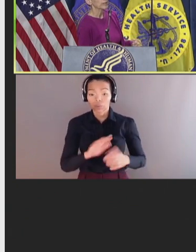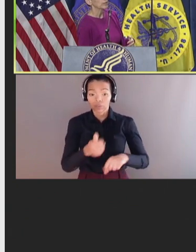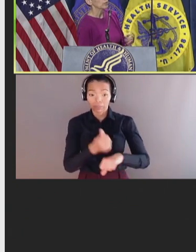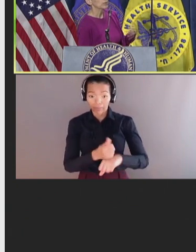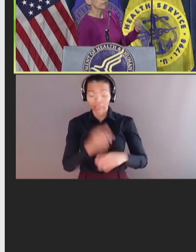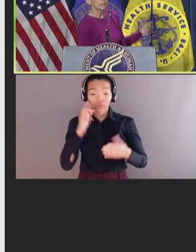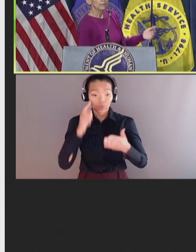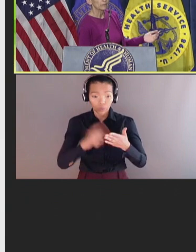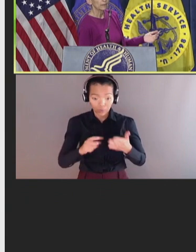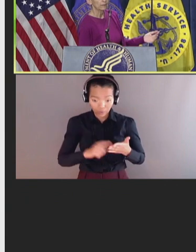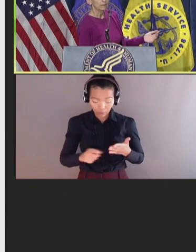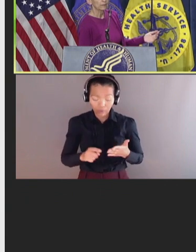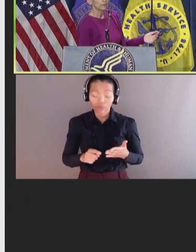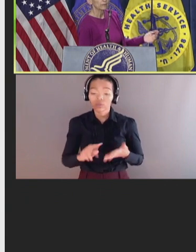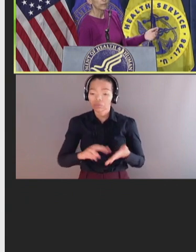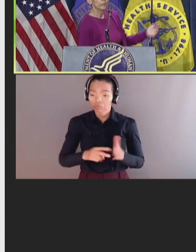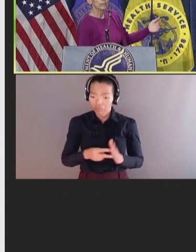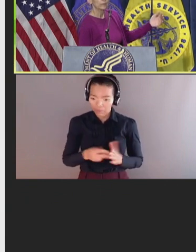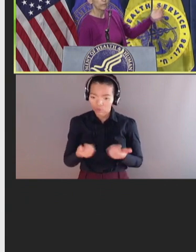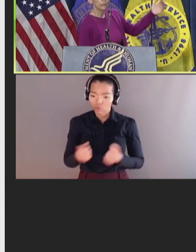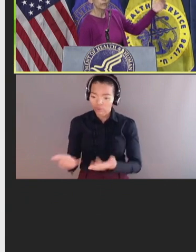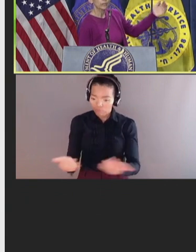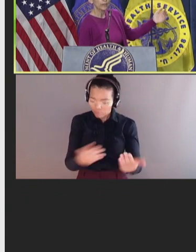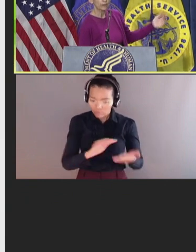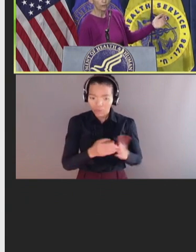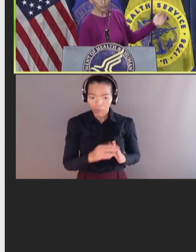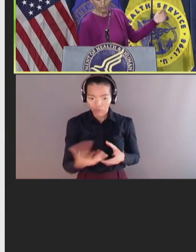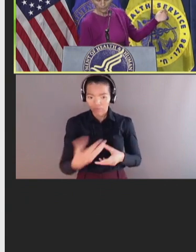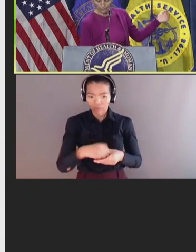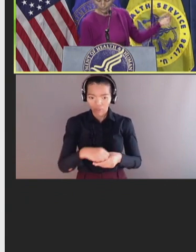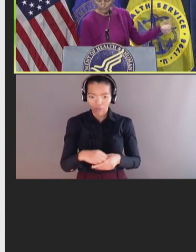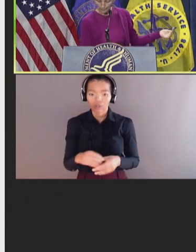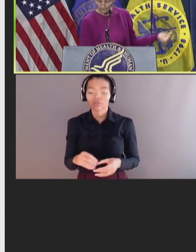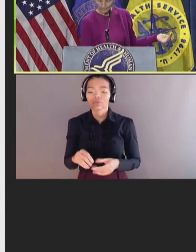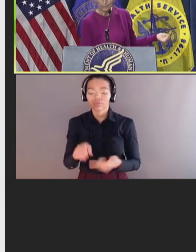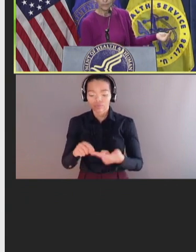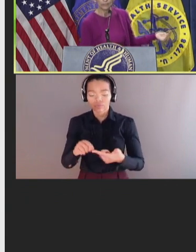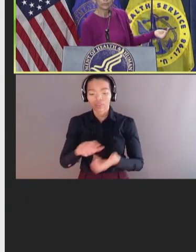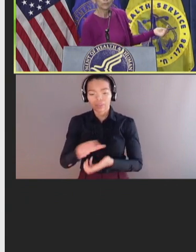using mixed methods. When we heard earlier from Sam and Christine,